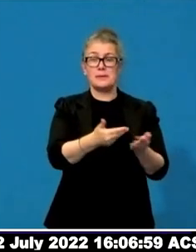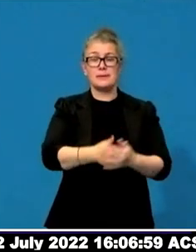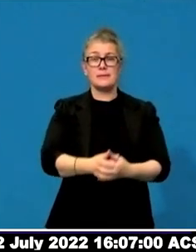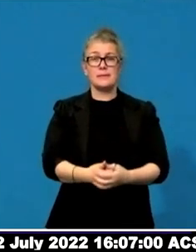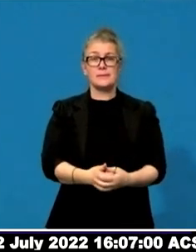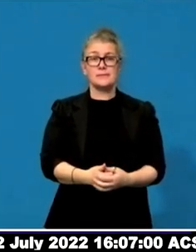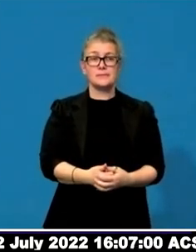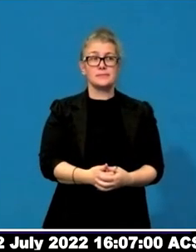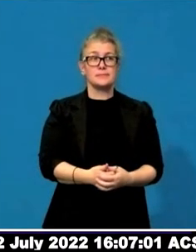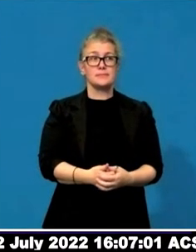Important?